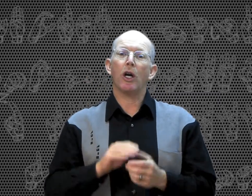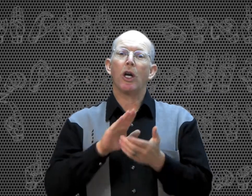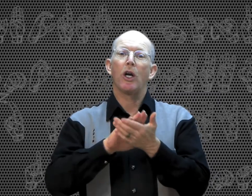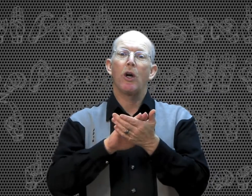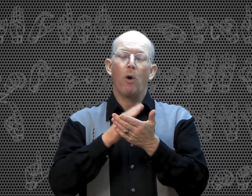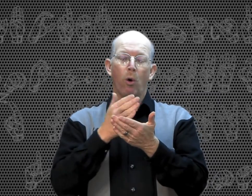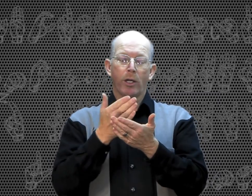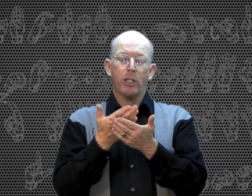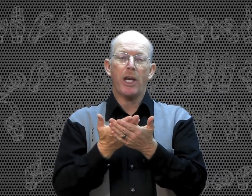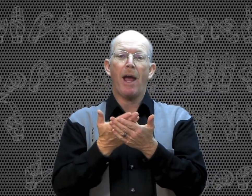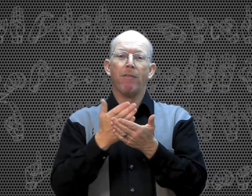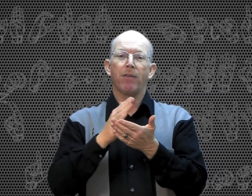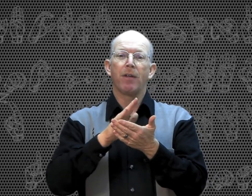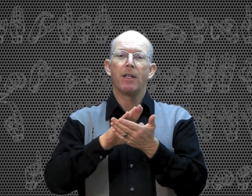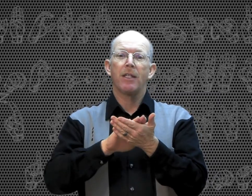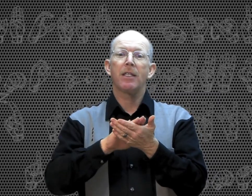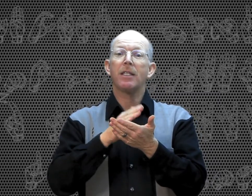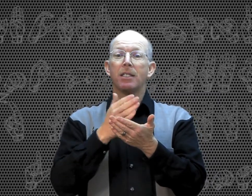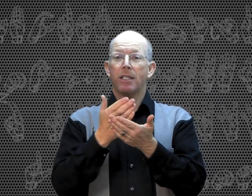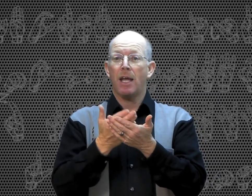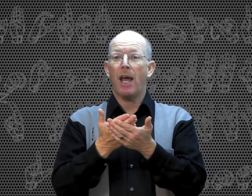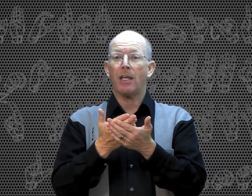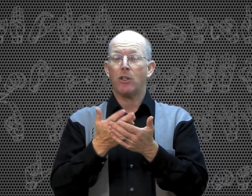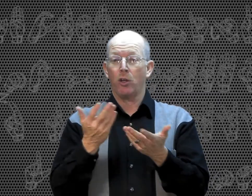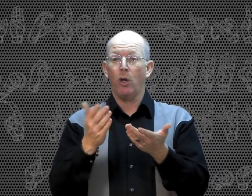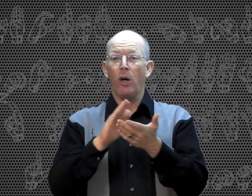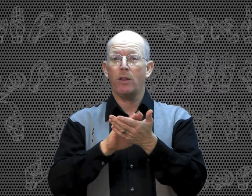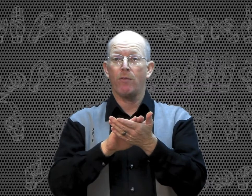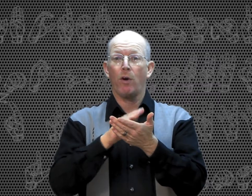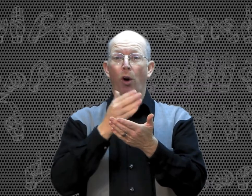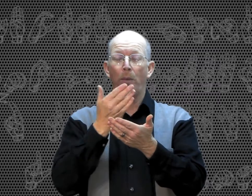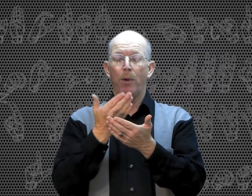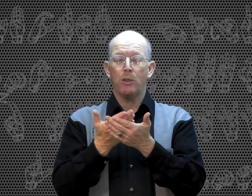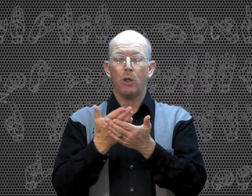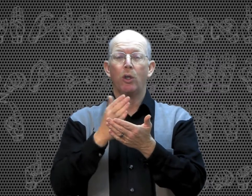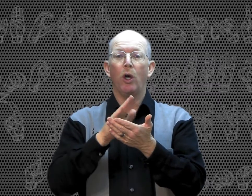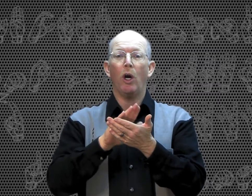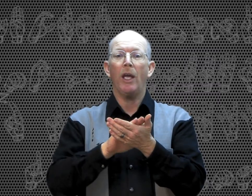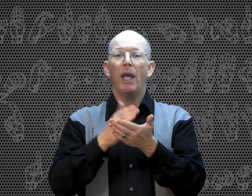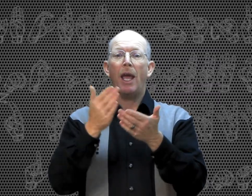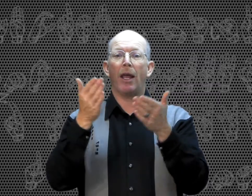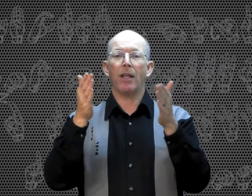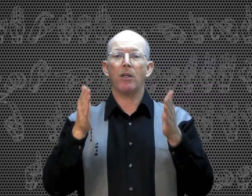COOK or CHEF This is the sign to COOK, the verb. To COOK.